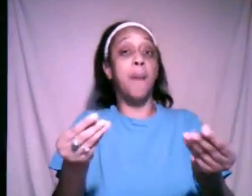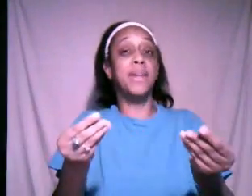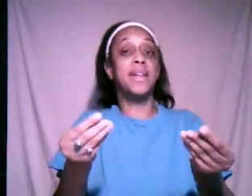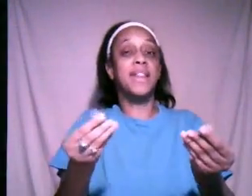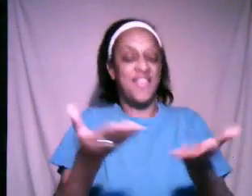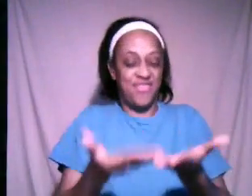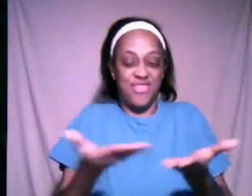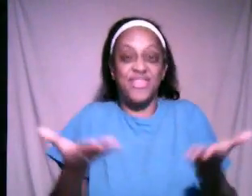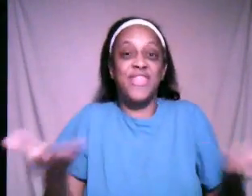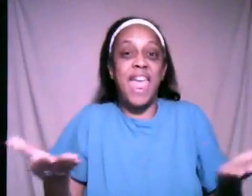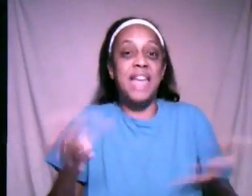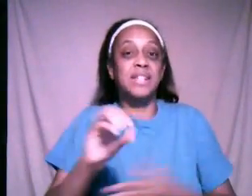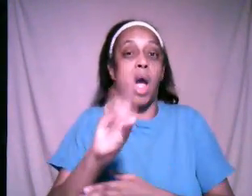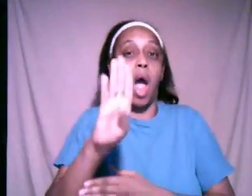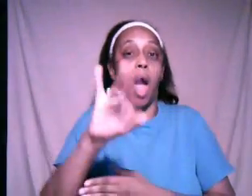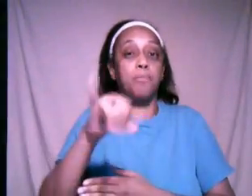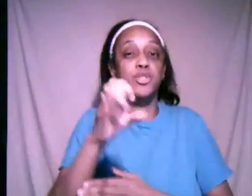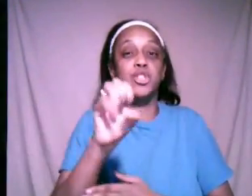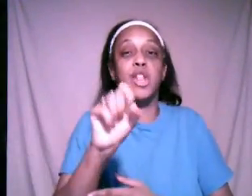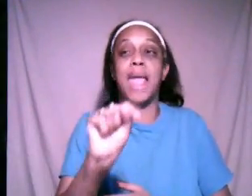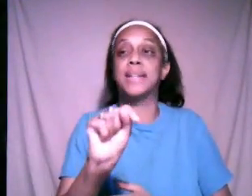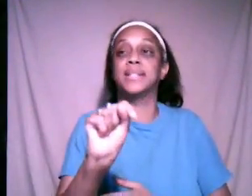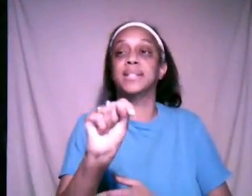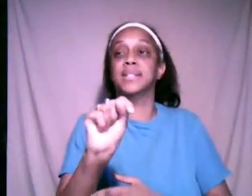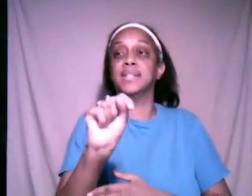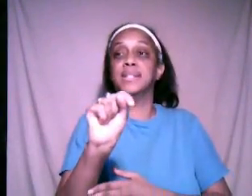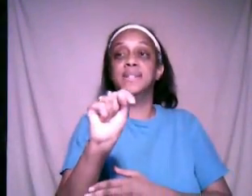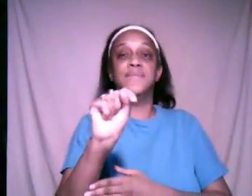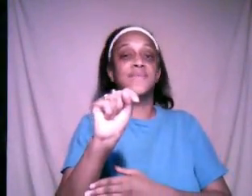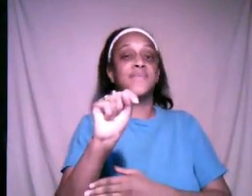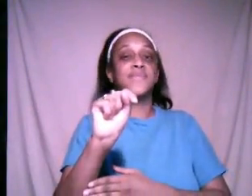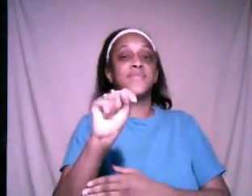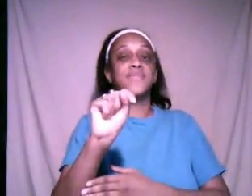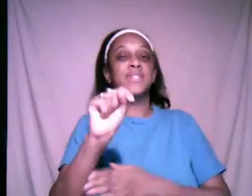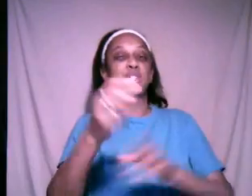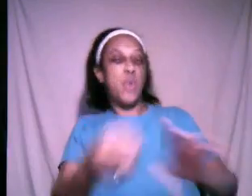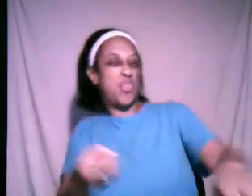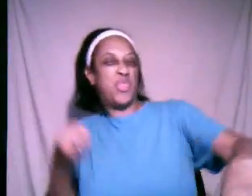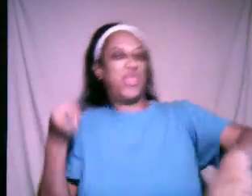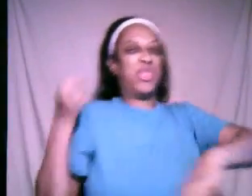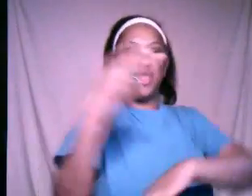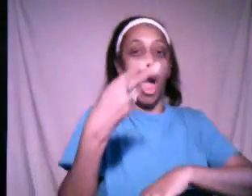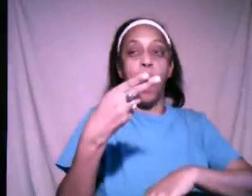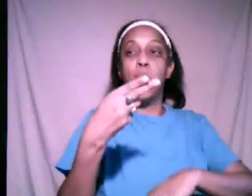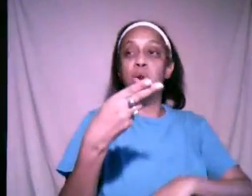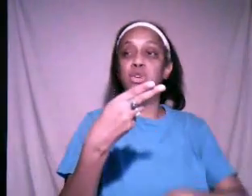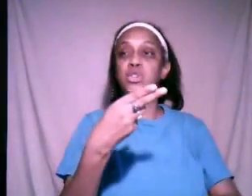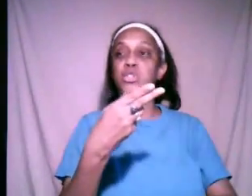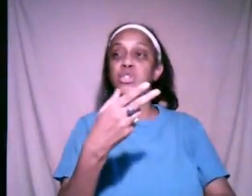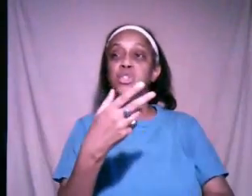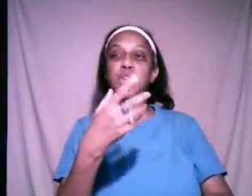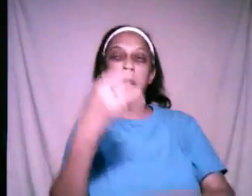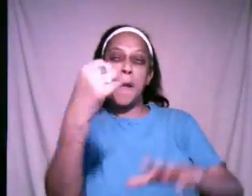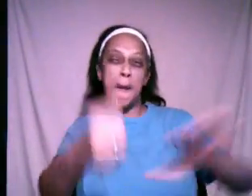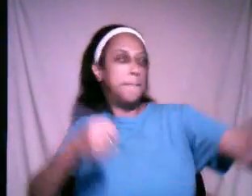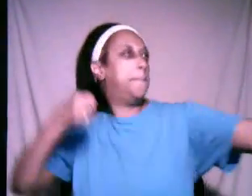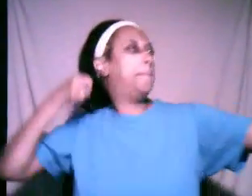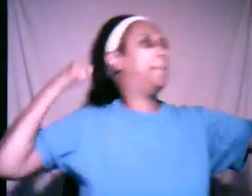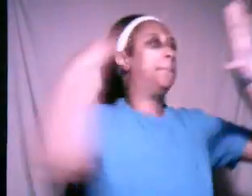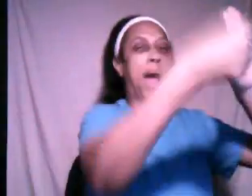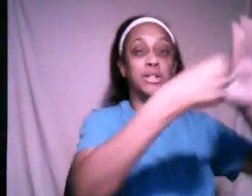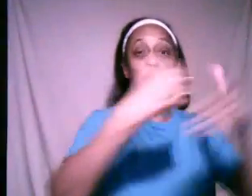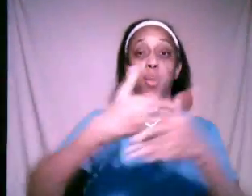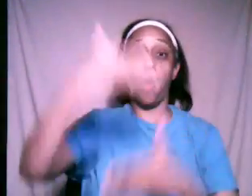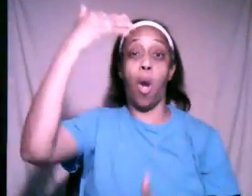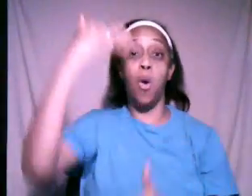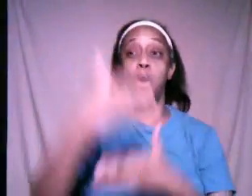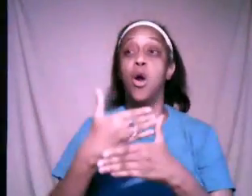angry (thrown objects, punched walls,